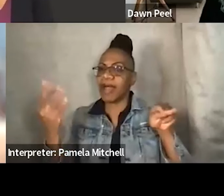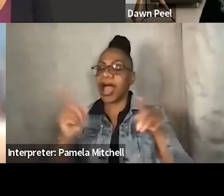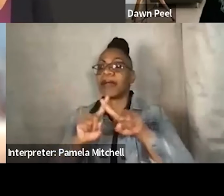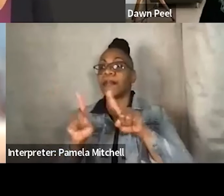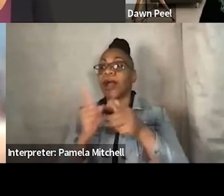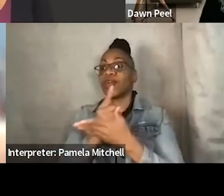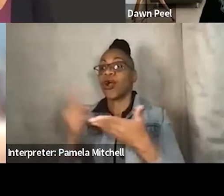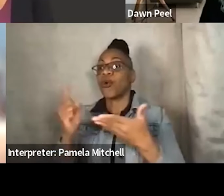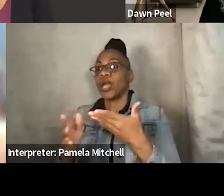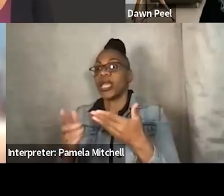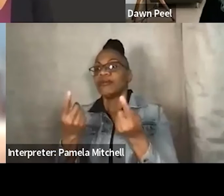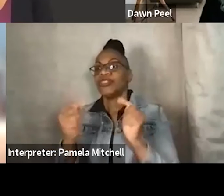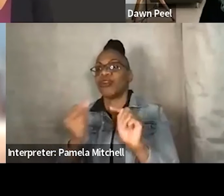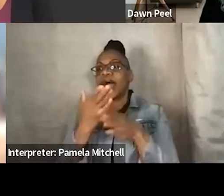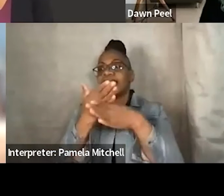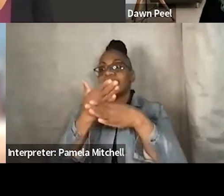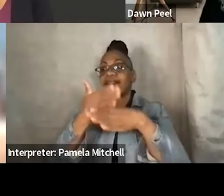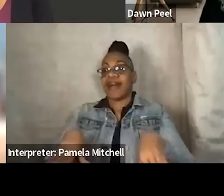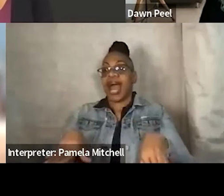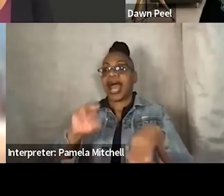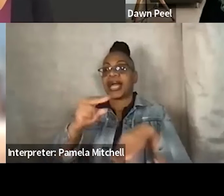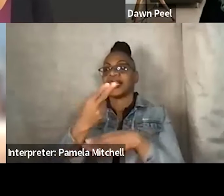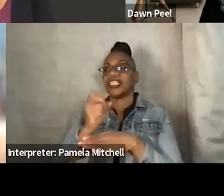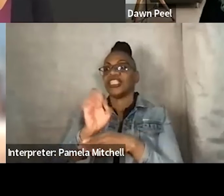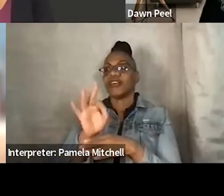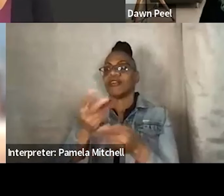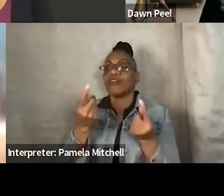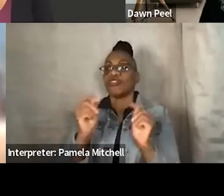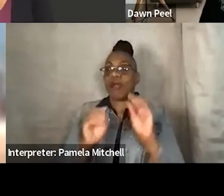into those three shifts or fill it however folks are available to fill it.